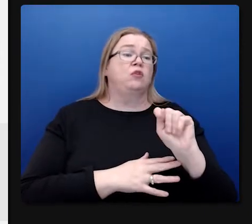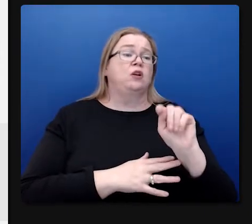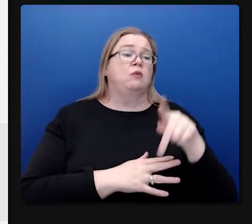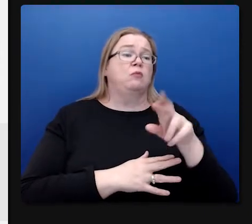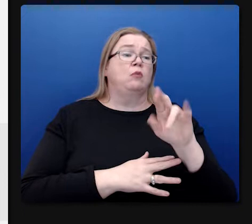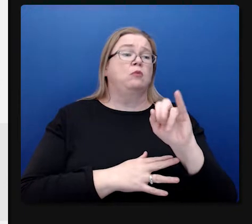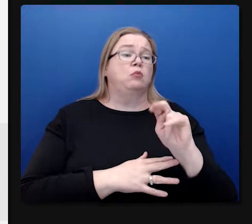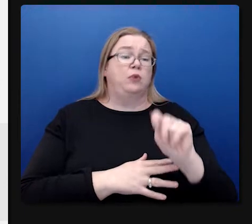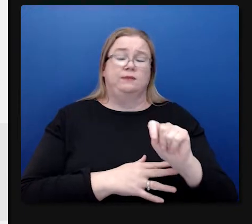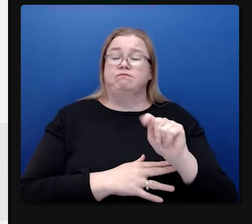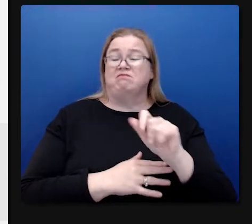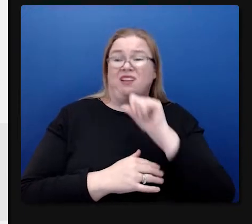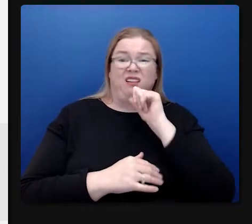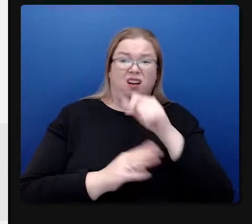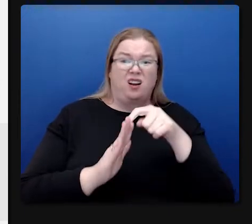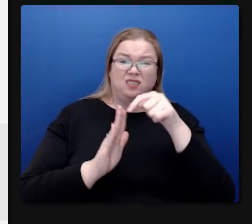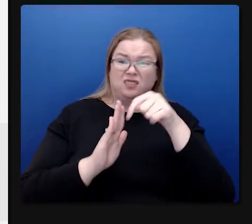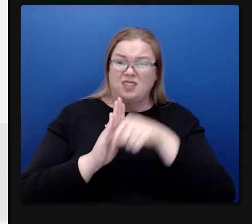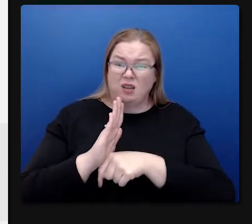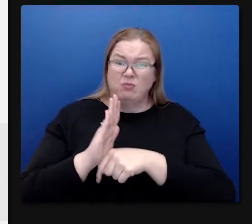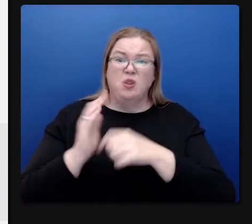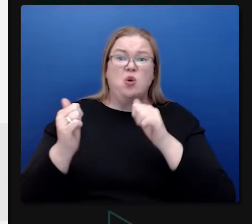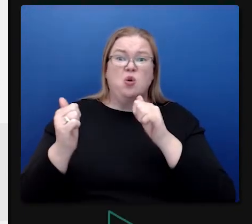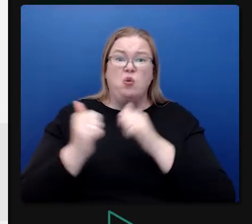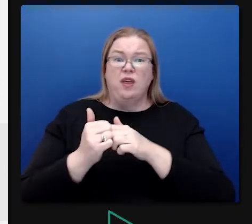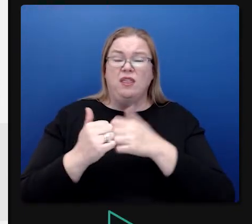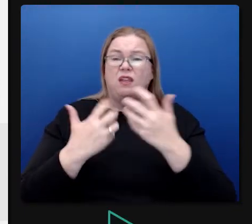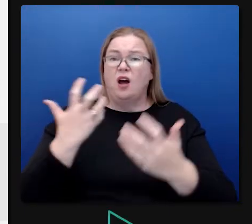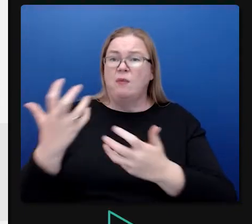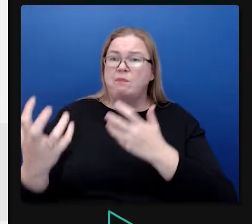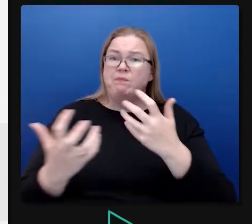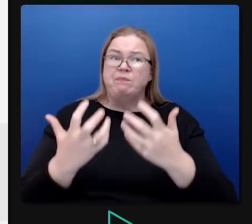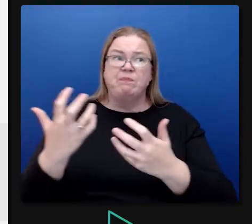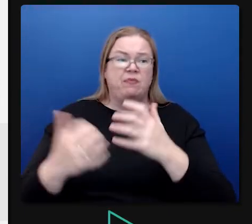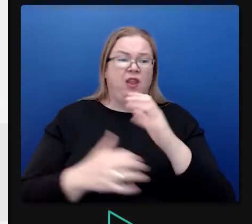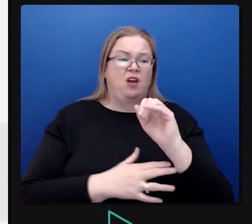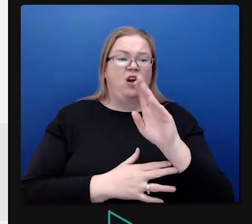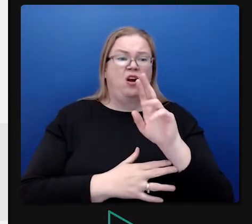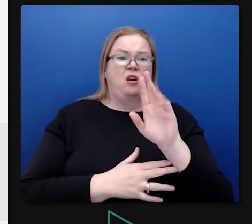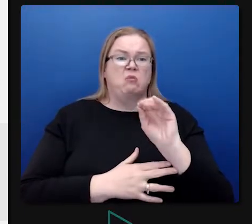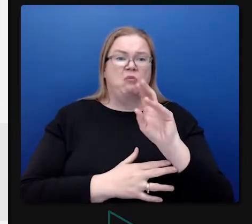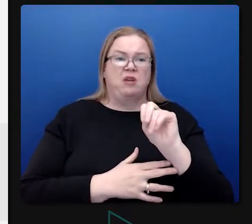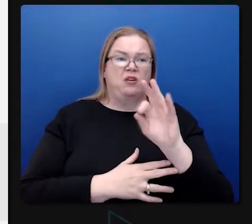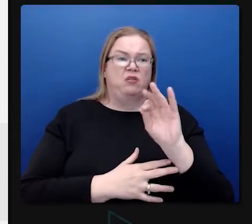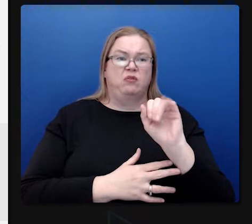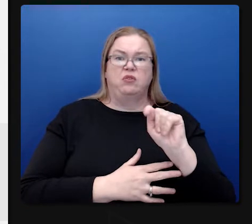If you haven't gone in depth into the Carbon footprinting experience,